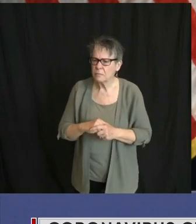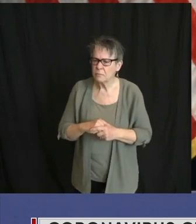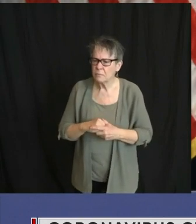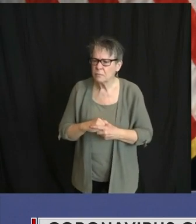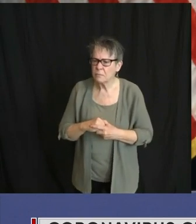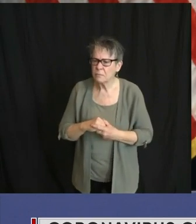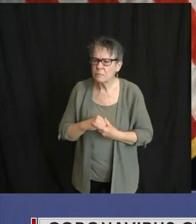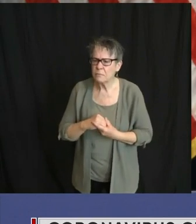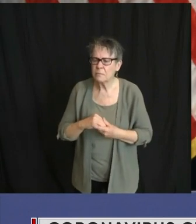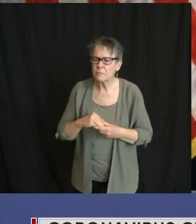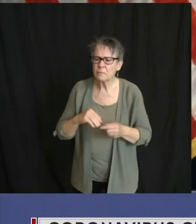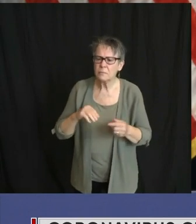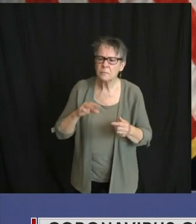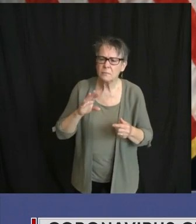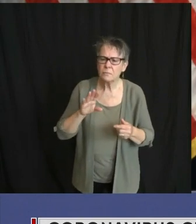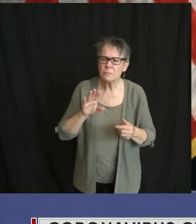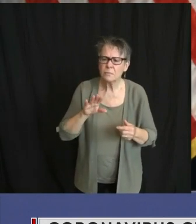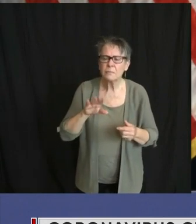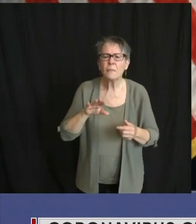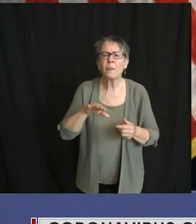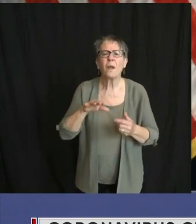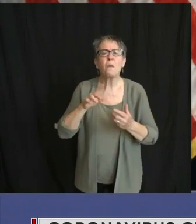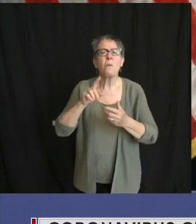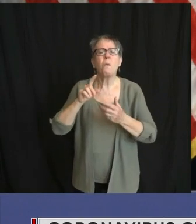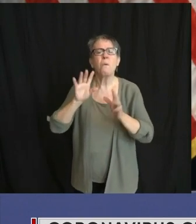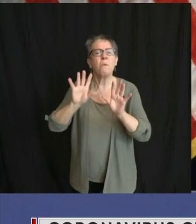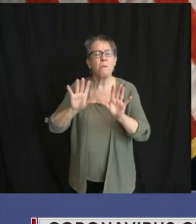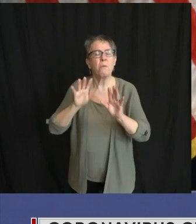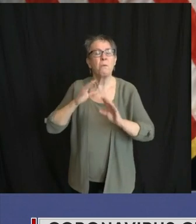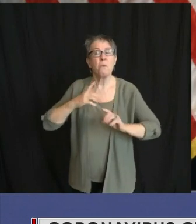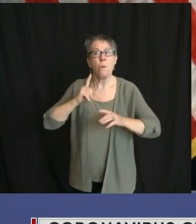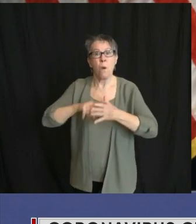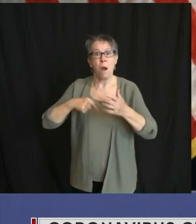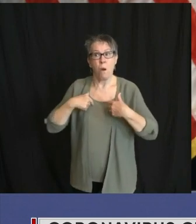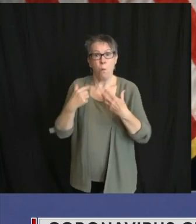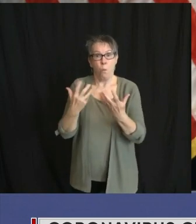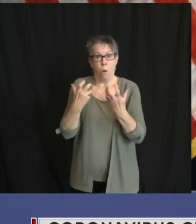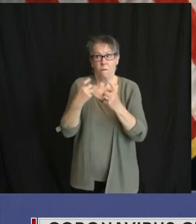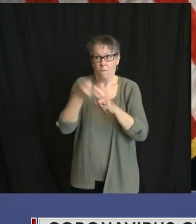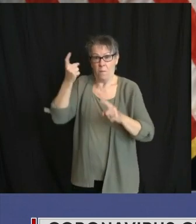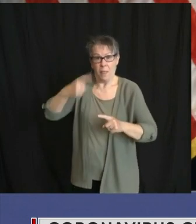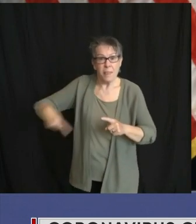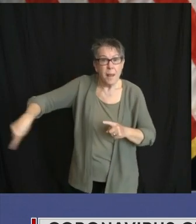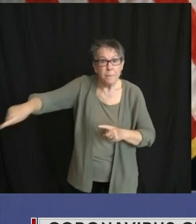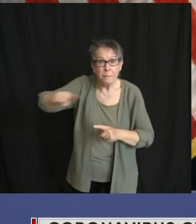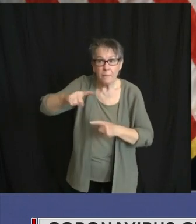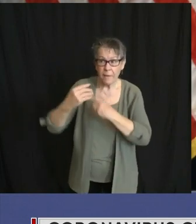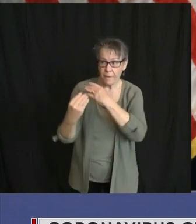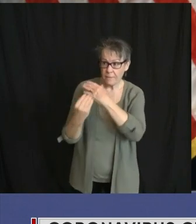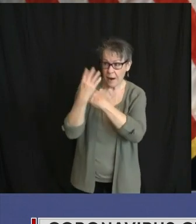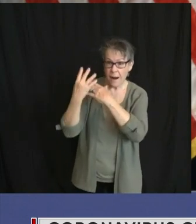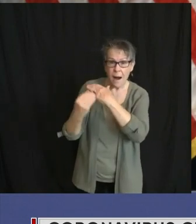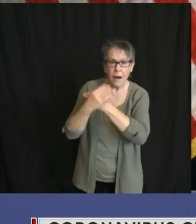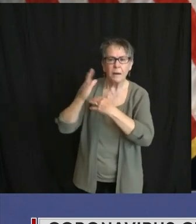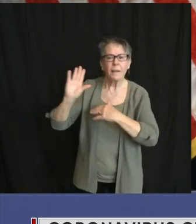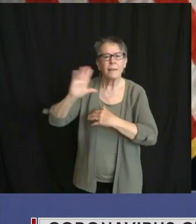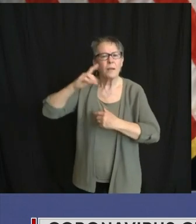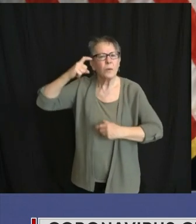IS THAT? WHAT AM I LOOKING FOR FROM THESE FOLKS?